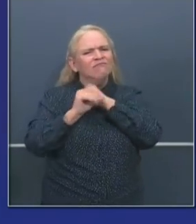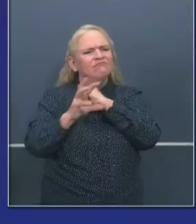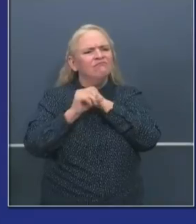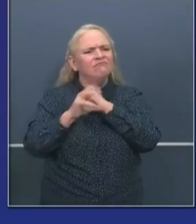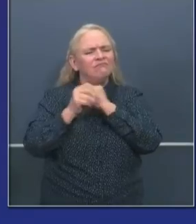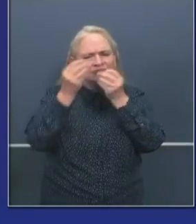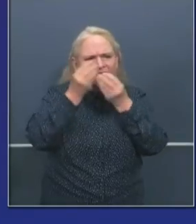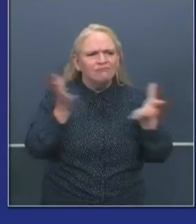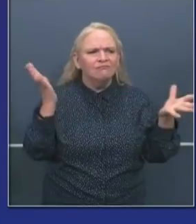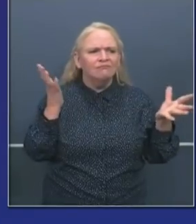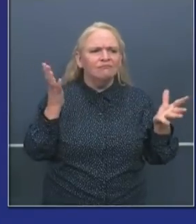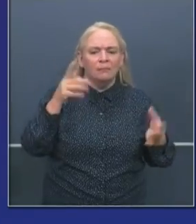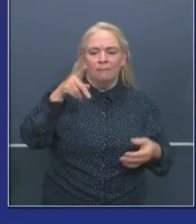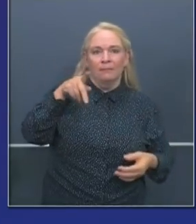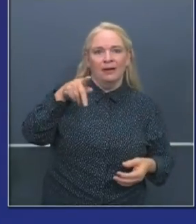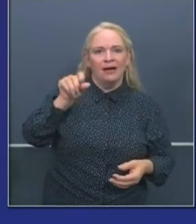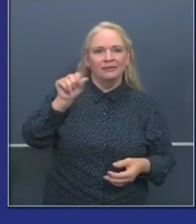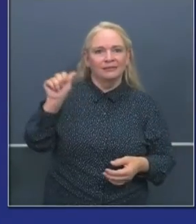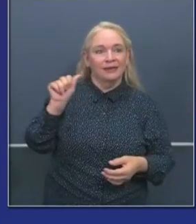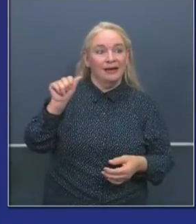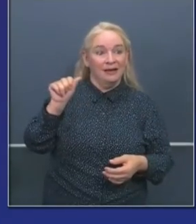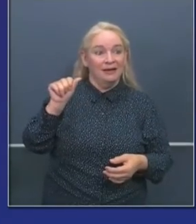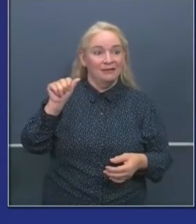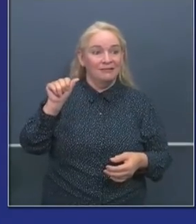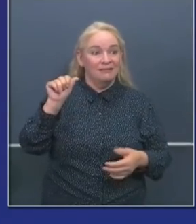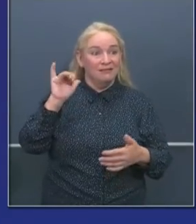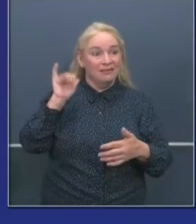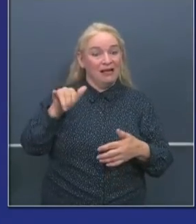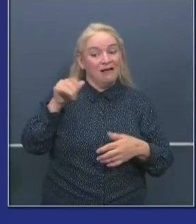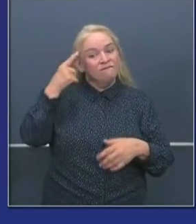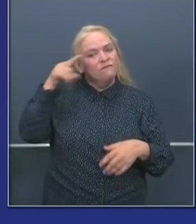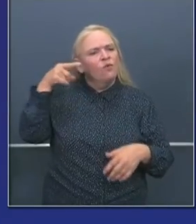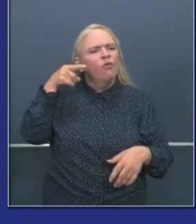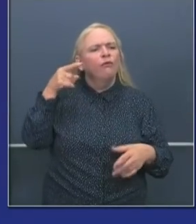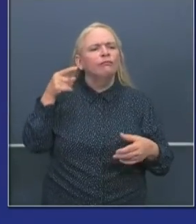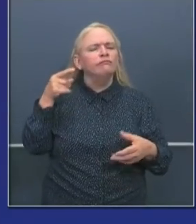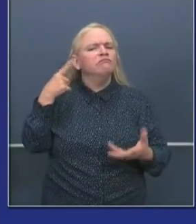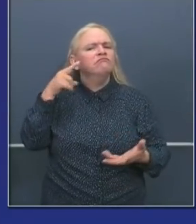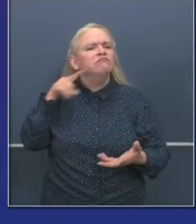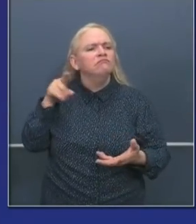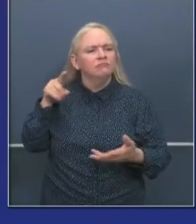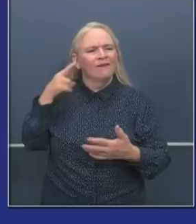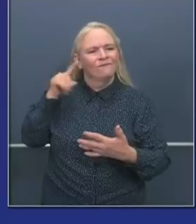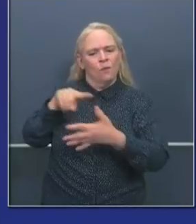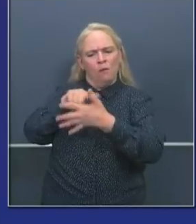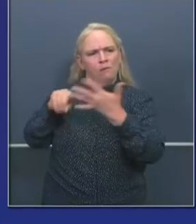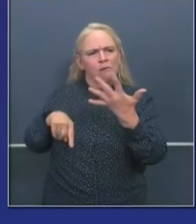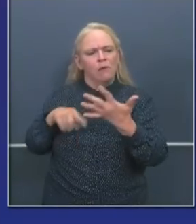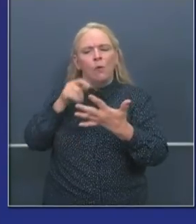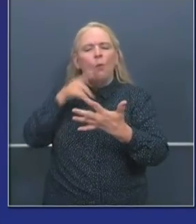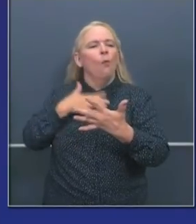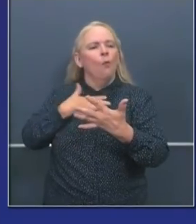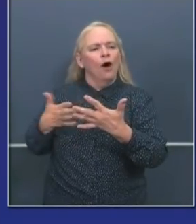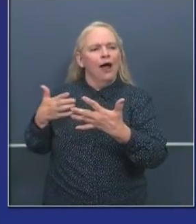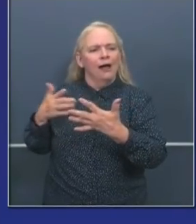GOVERNOR DAVIS AND GOVERNOR WILSON TO PUT OUT A PSA. WHAT WAS NOTABLE ABOUT THIS PUBLIC AWARENESS CAMPAIGN A